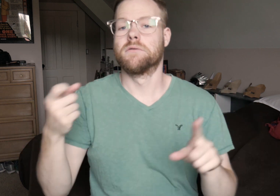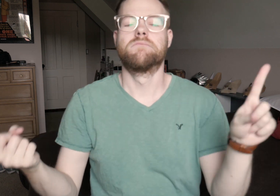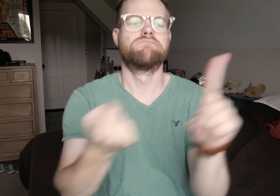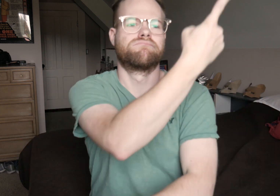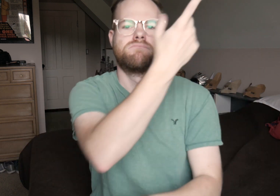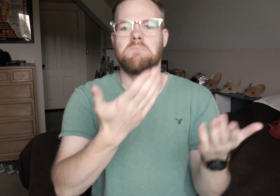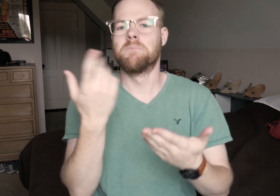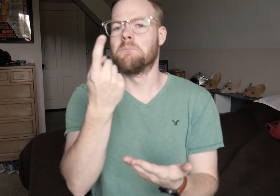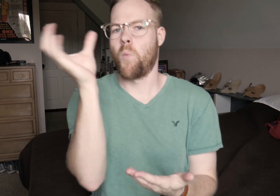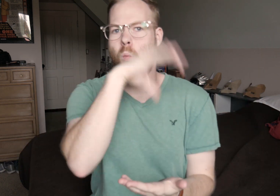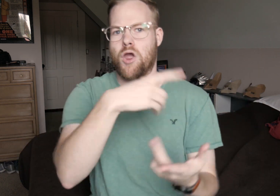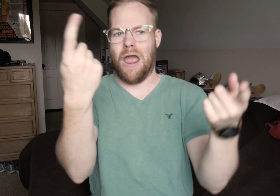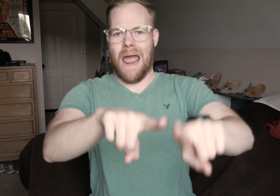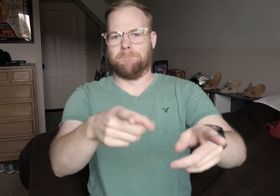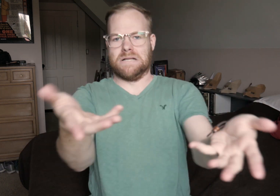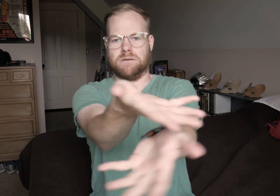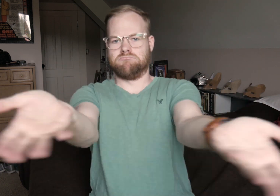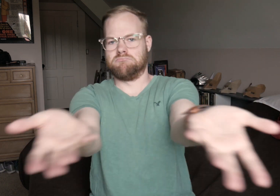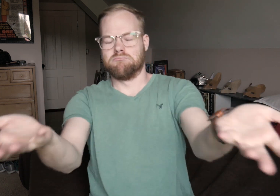and [random] might be something weird happening there.